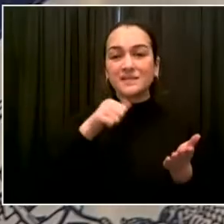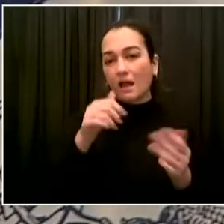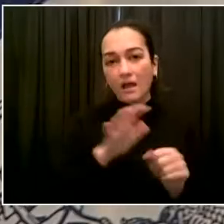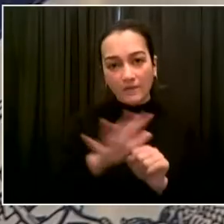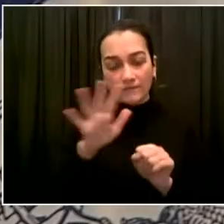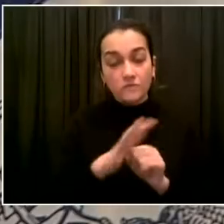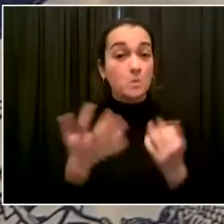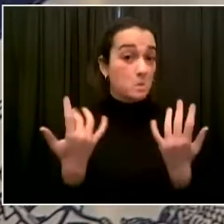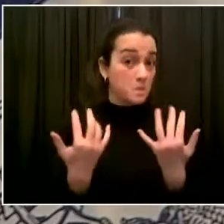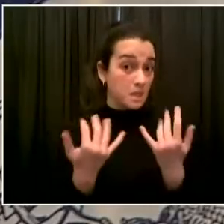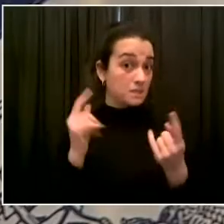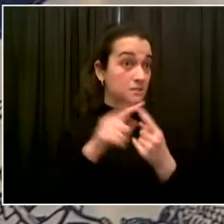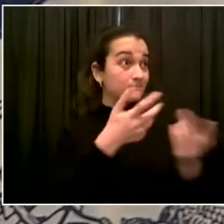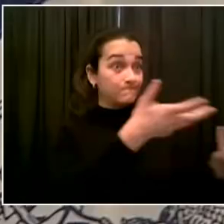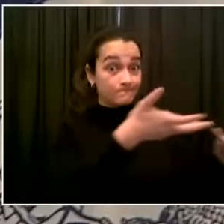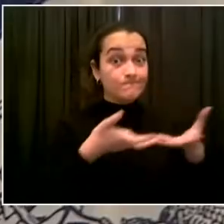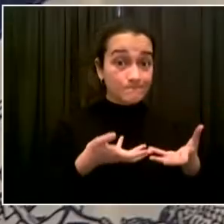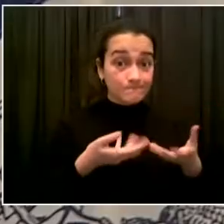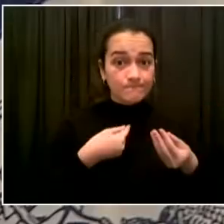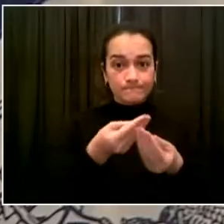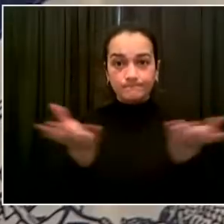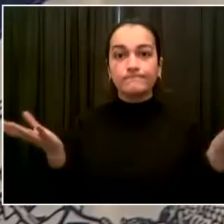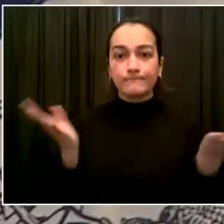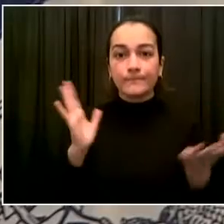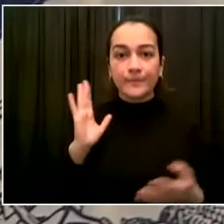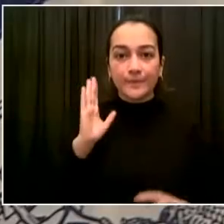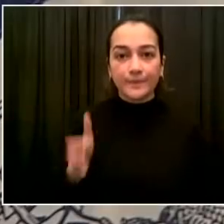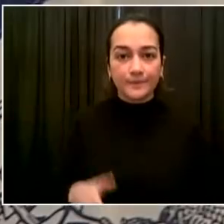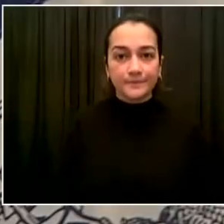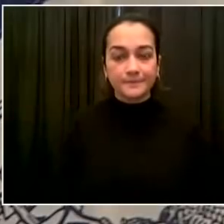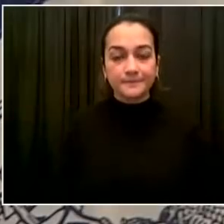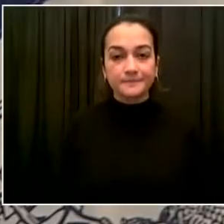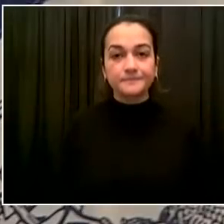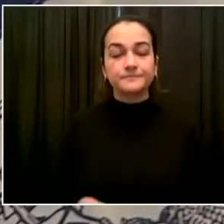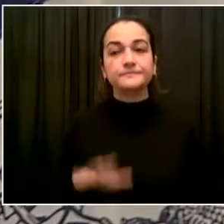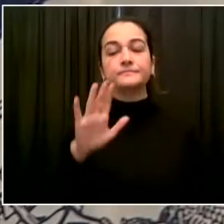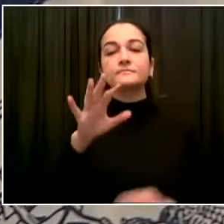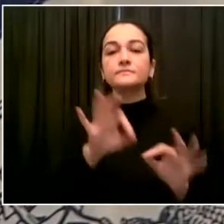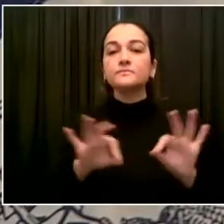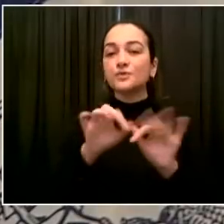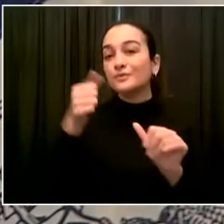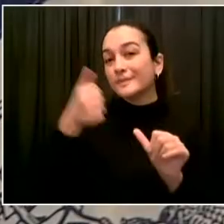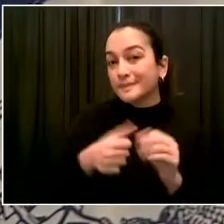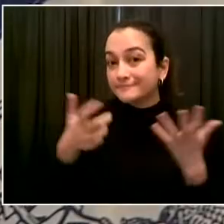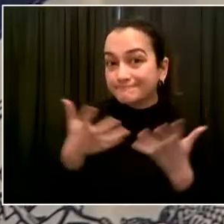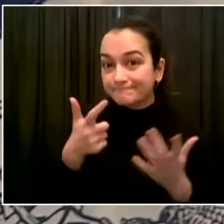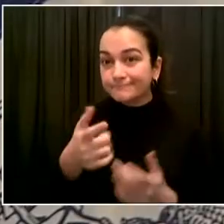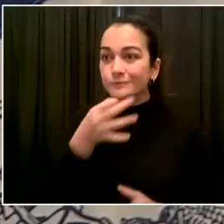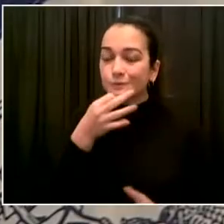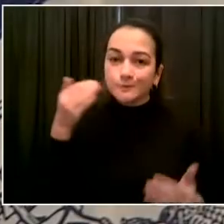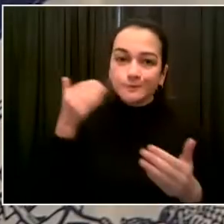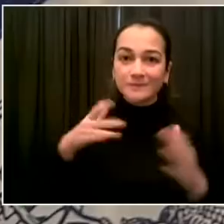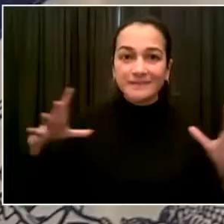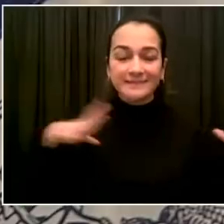THE SUPPLY UP QUICKLY TO ALLOW THAT TO BE AN OPTION. ANOTHER REMINDER AS TESTING IS IMPORTANT PARTICLUARLY